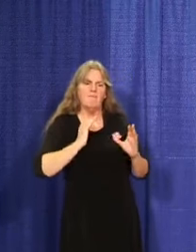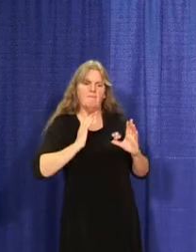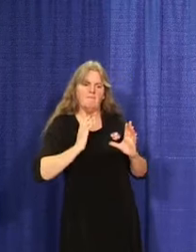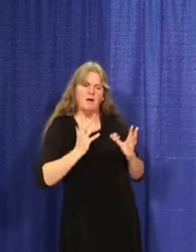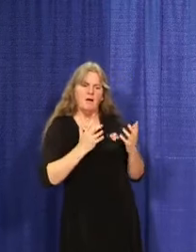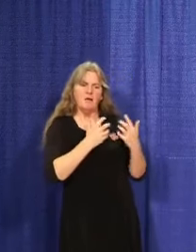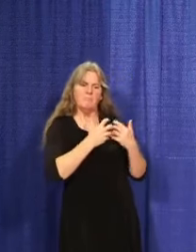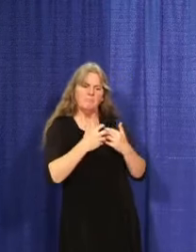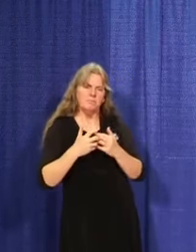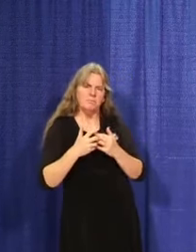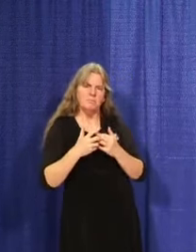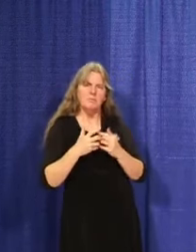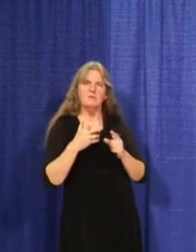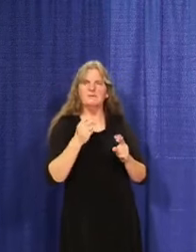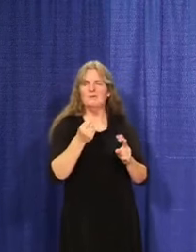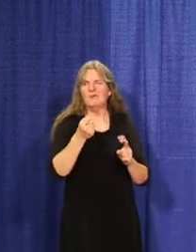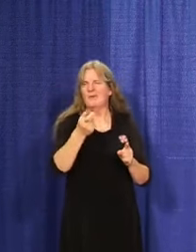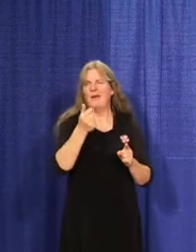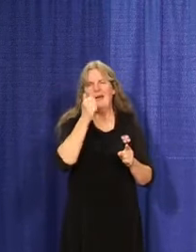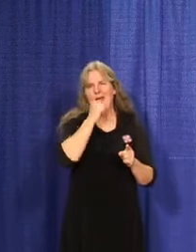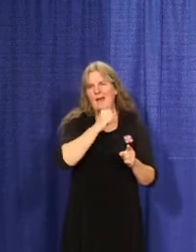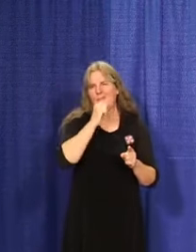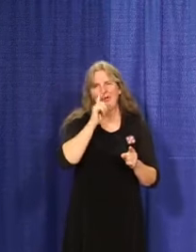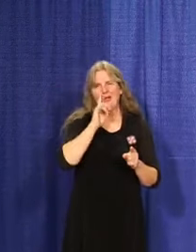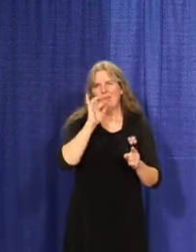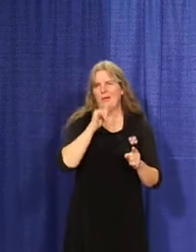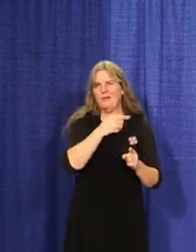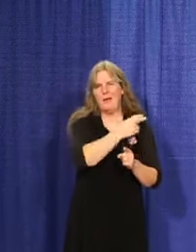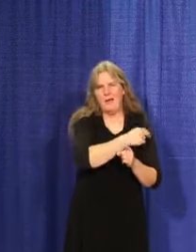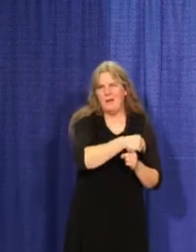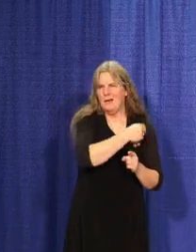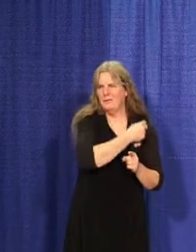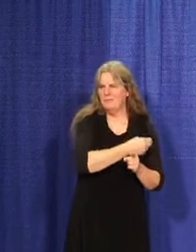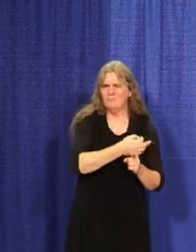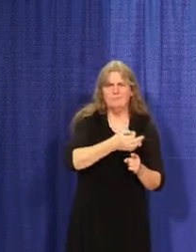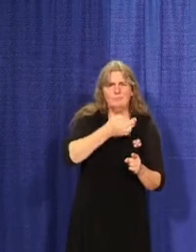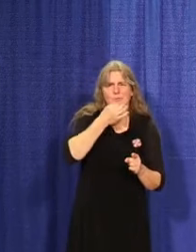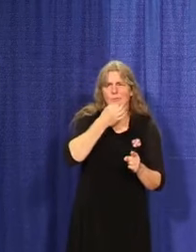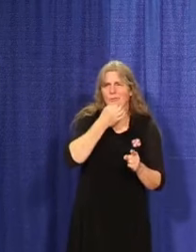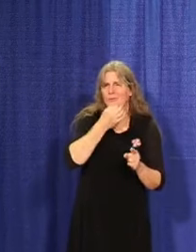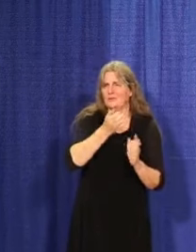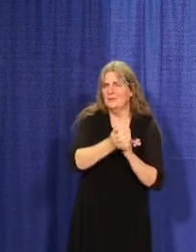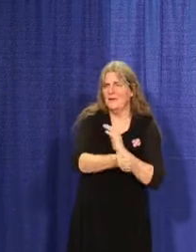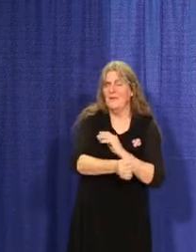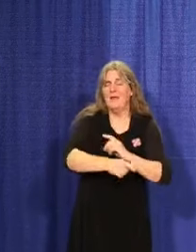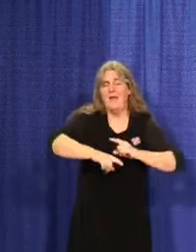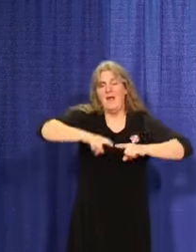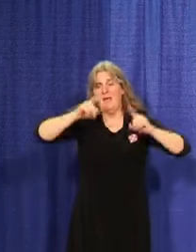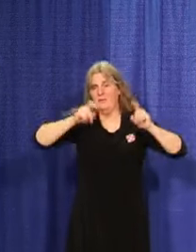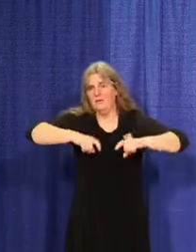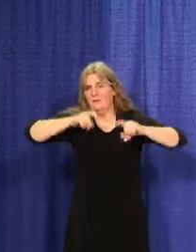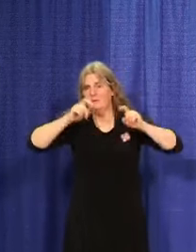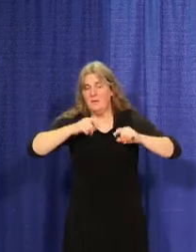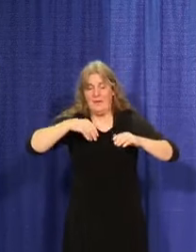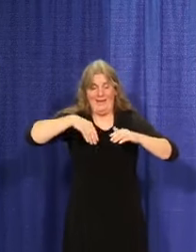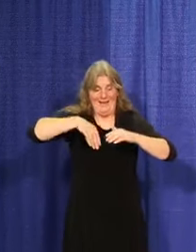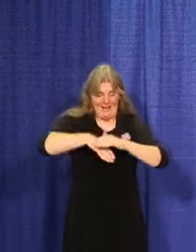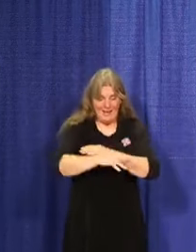done every day at the hospital, the hospital has this screening and triage process that is set